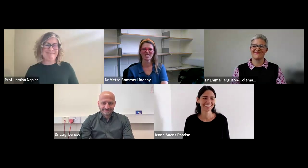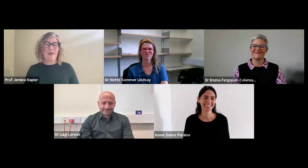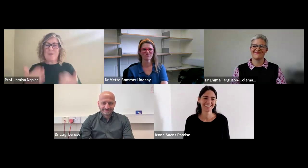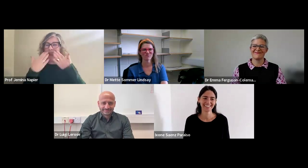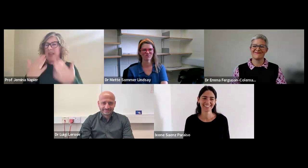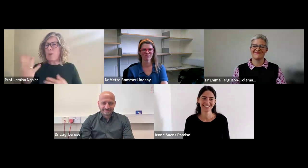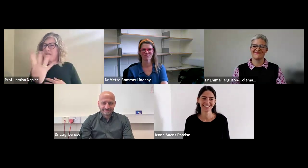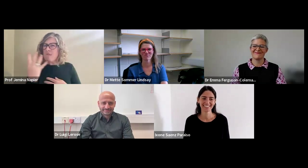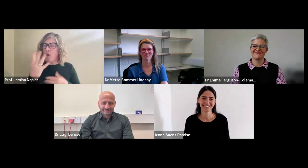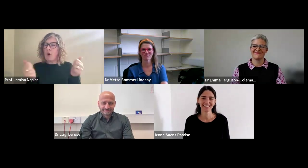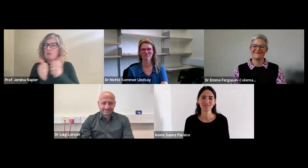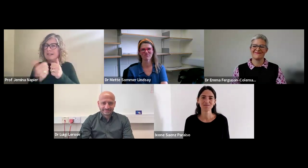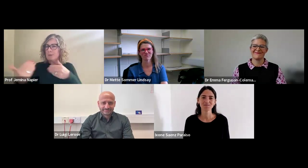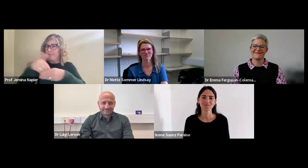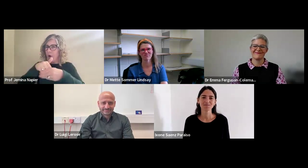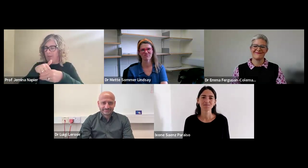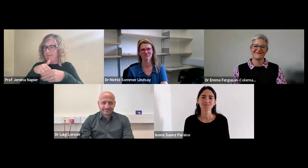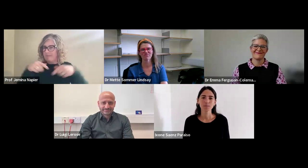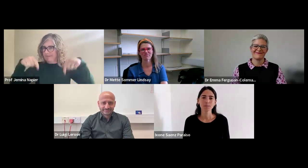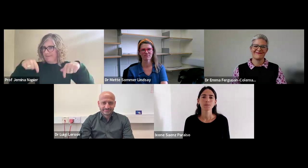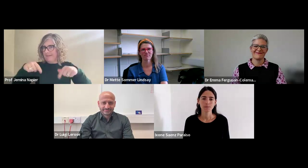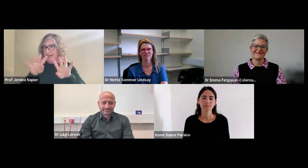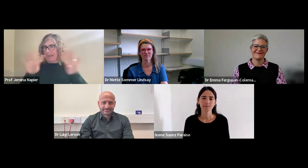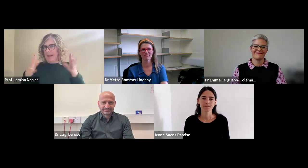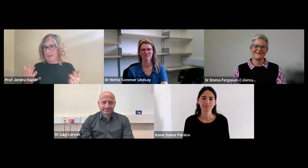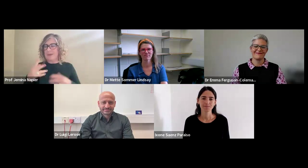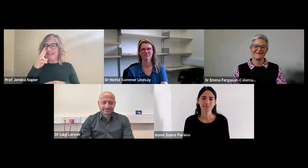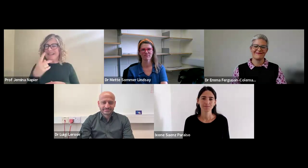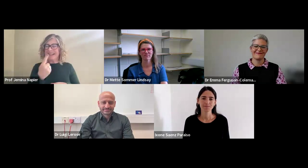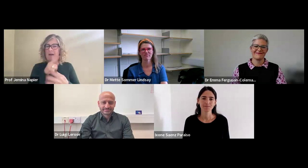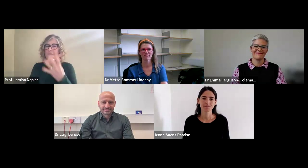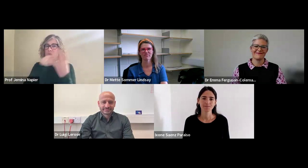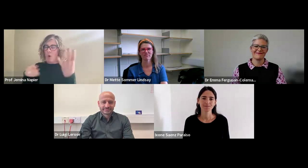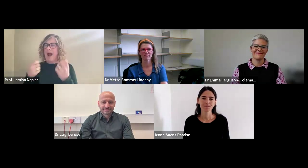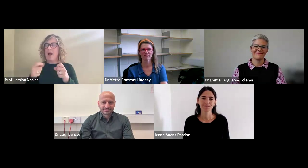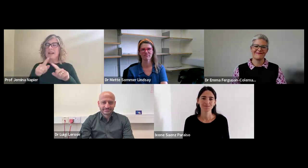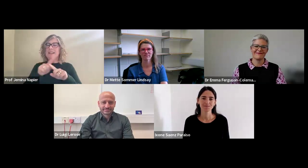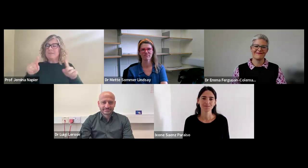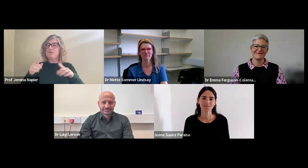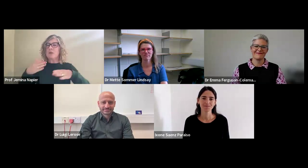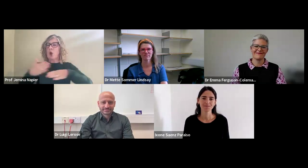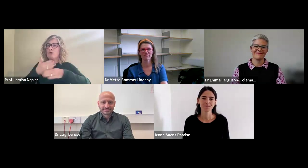Jemina: Excellent. Okay thanks all four of you to agreeing to become a panelist for this afternoon.